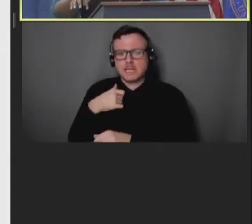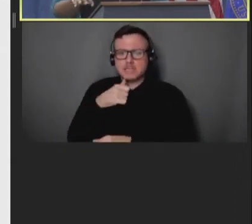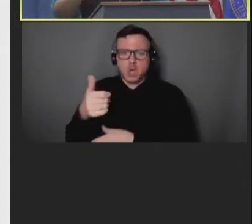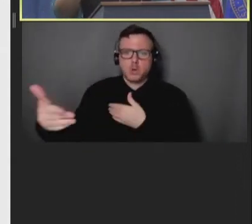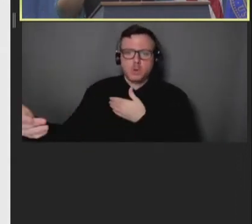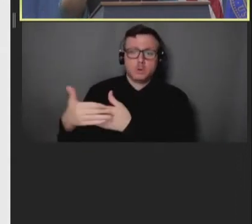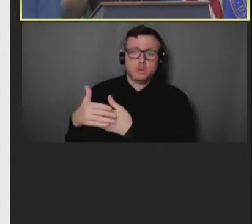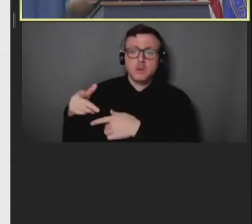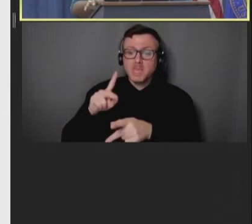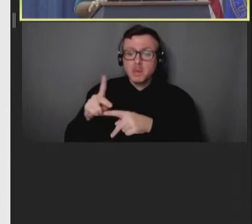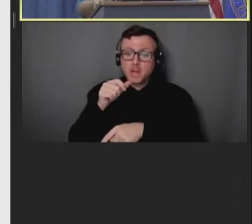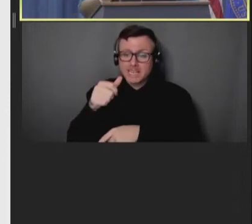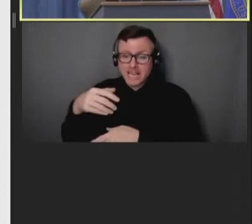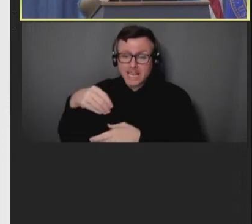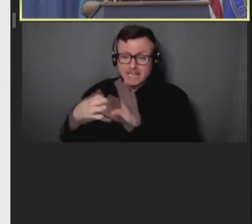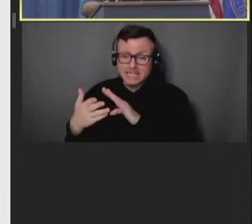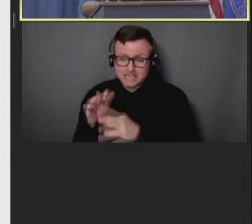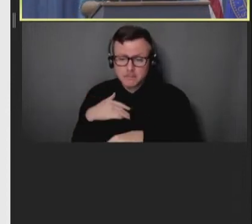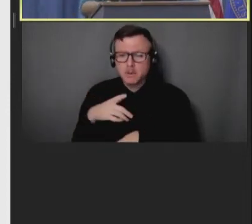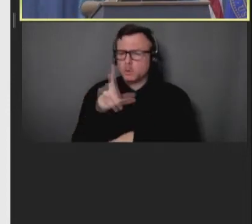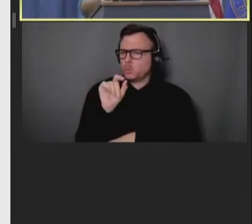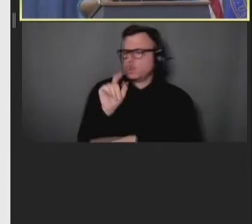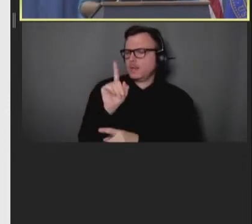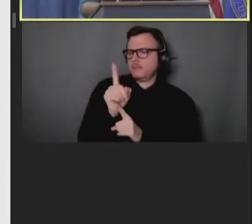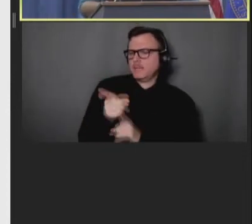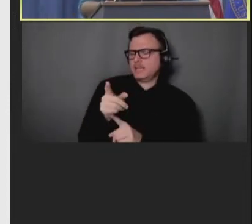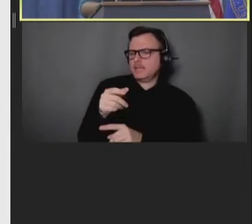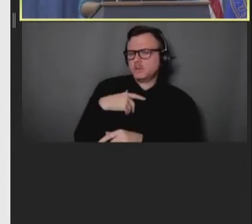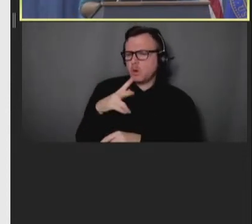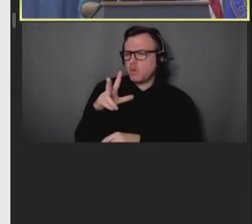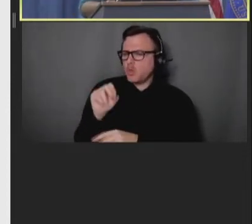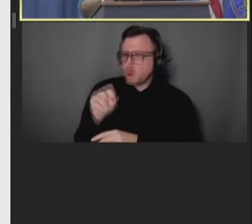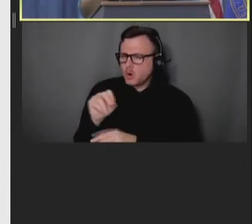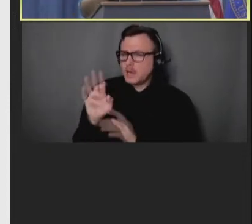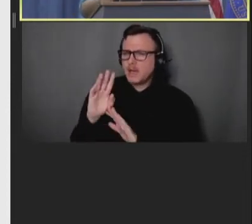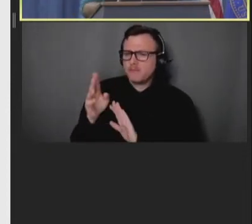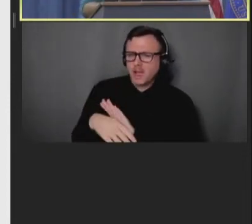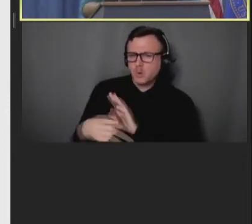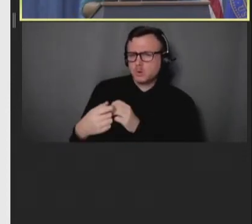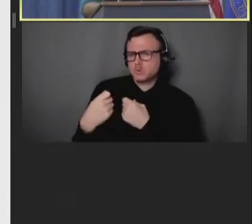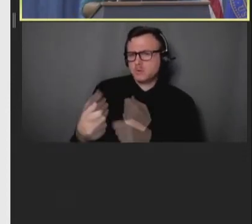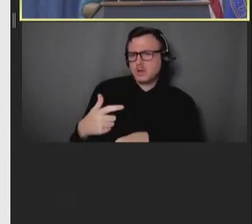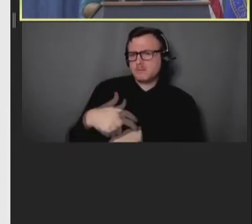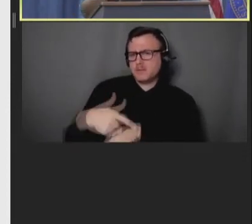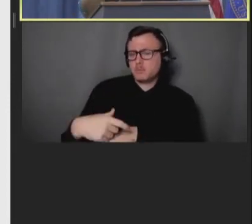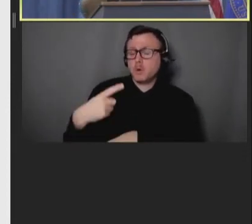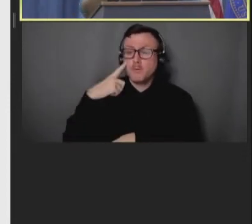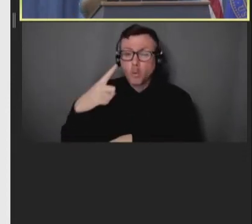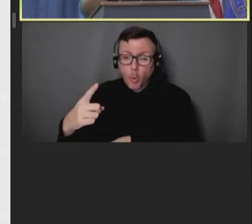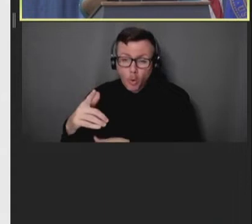you're talking 20-minute drives time, maybe 30, to a pharmacy or a vaccination site. You're talking